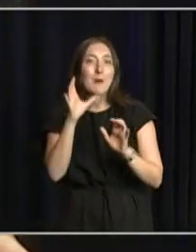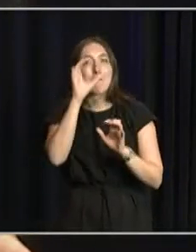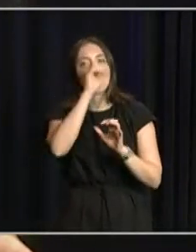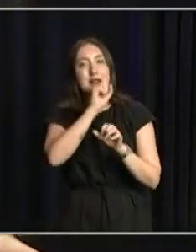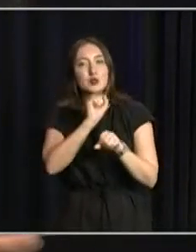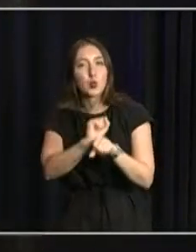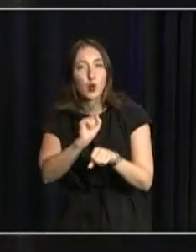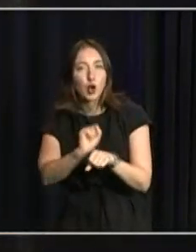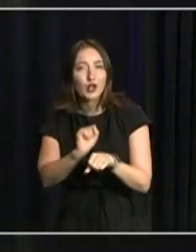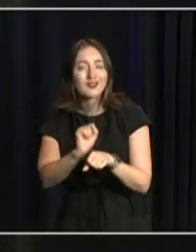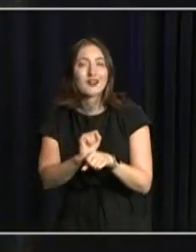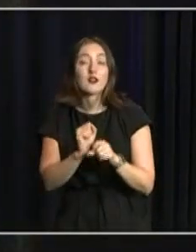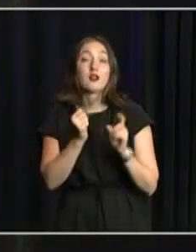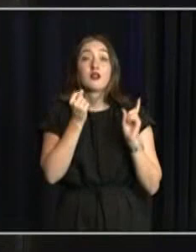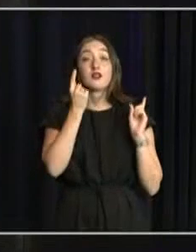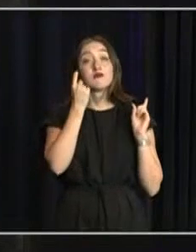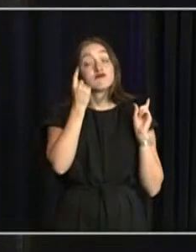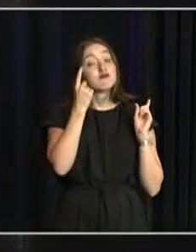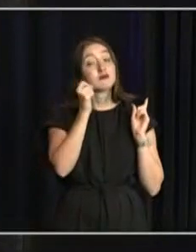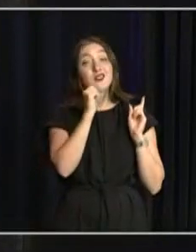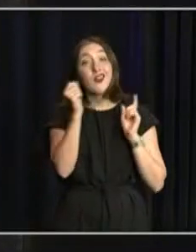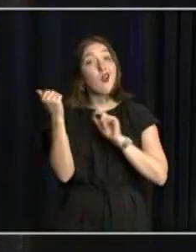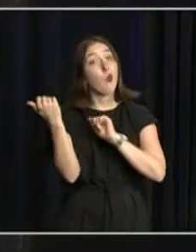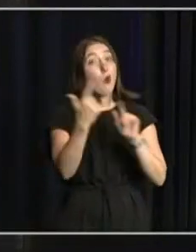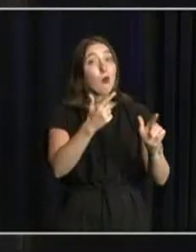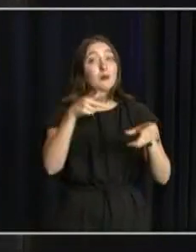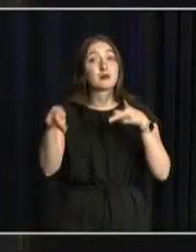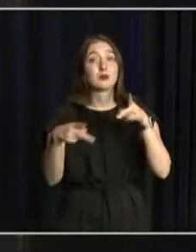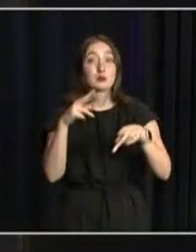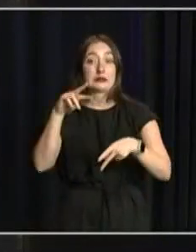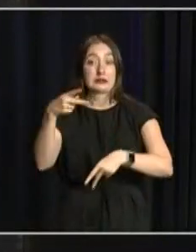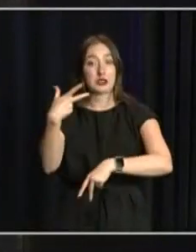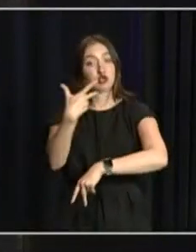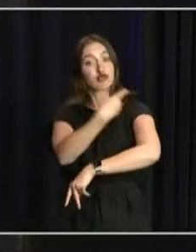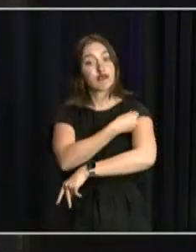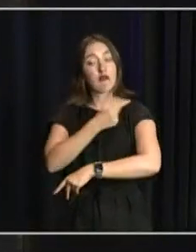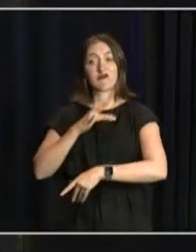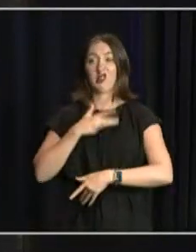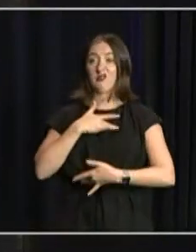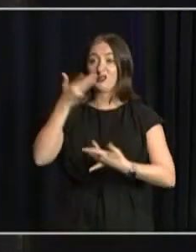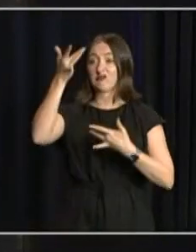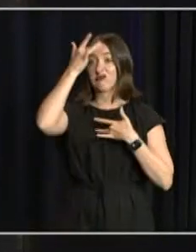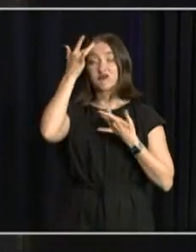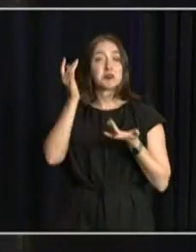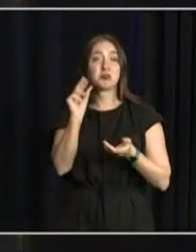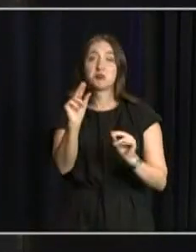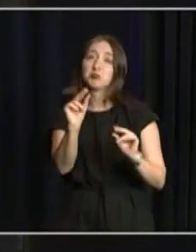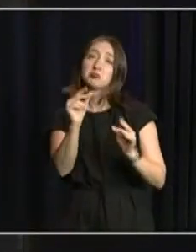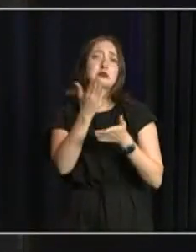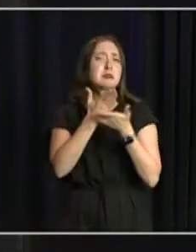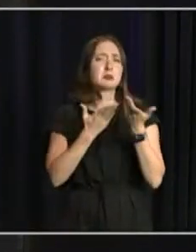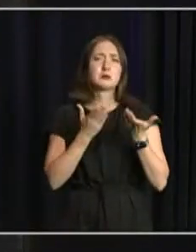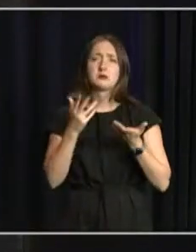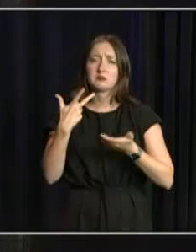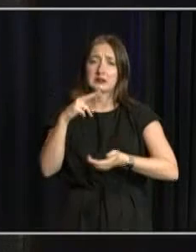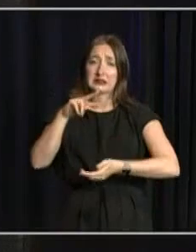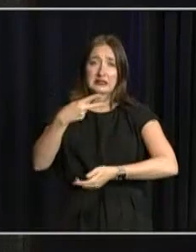so not everybody has side effects and also would $100 help? So please come to a Metro Health